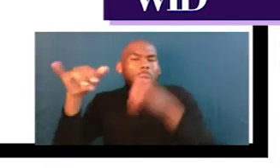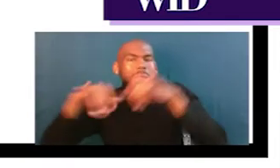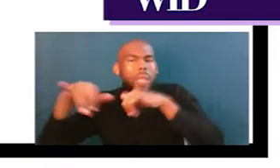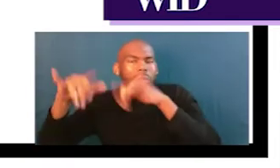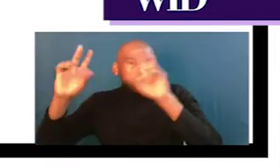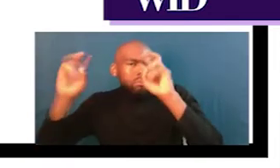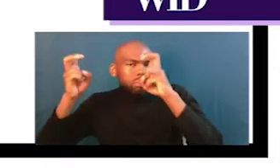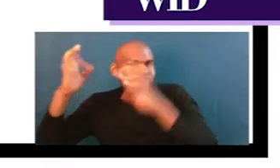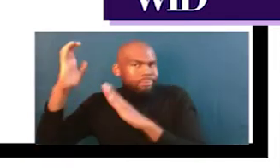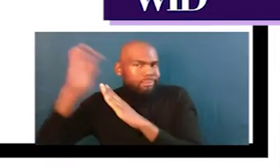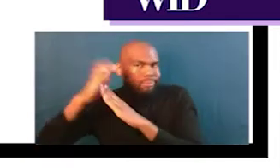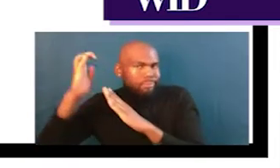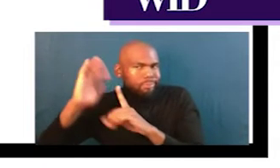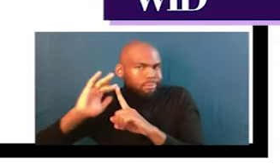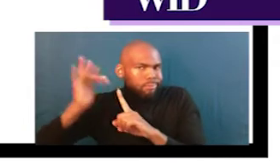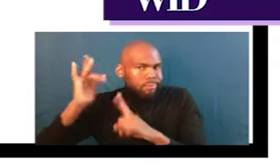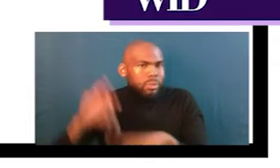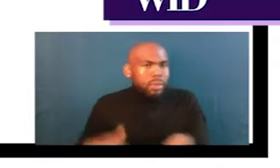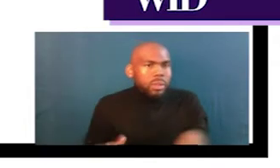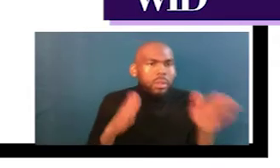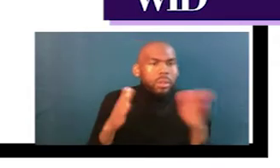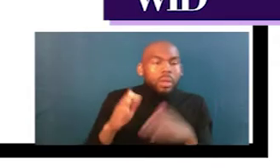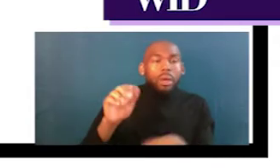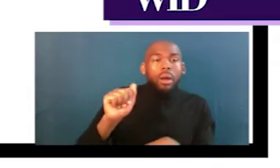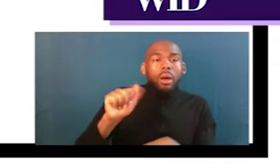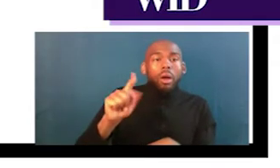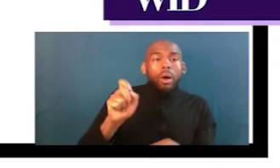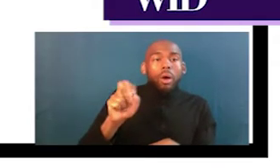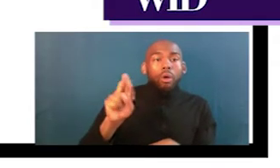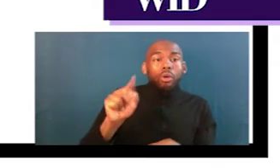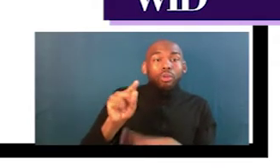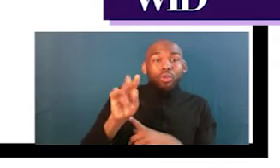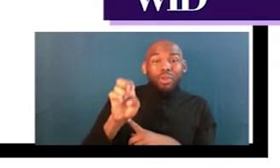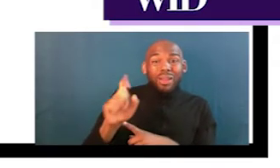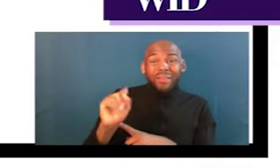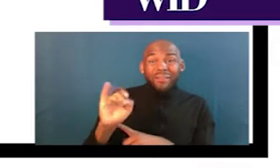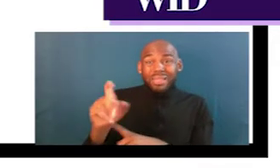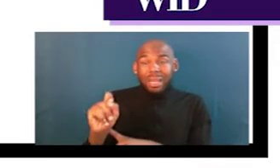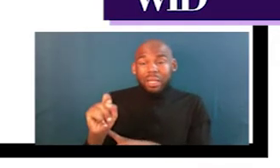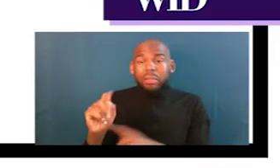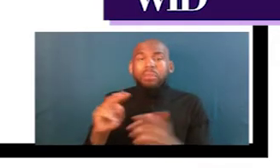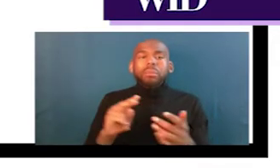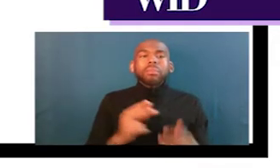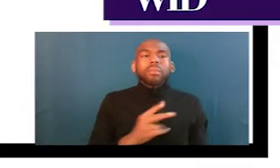of level of accessibility. Alternative text, by default, images are often voiced as simply